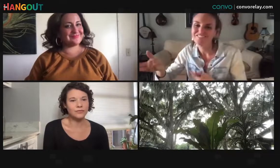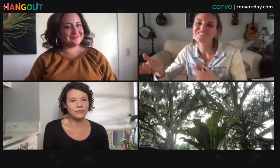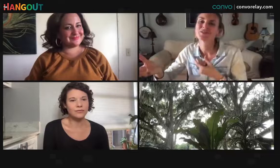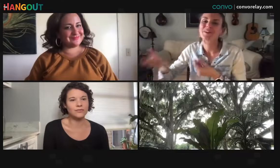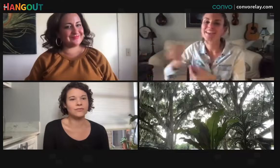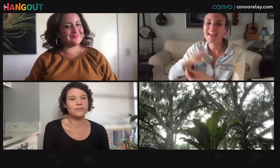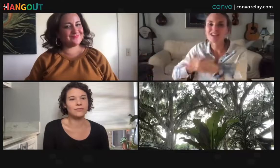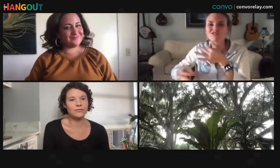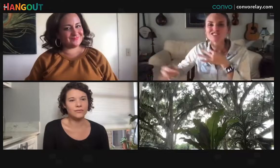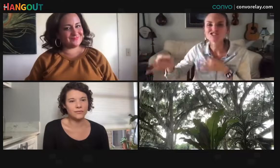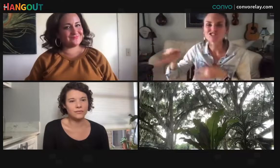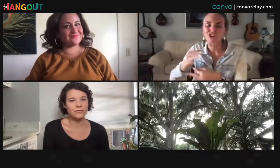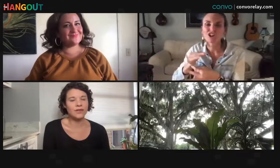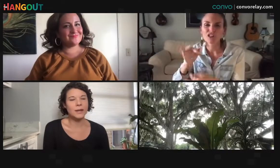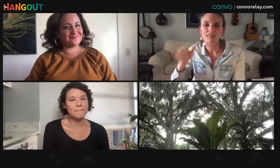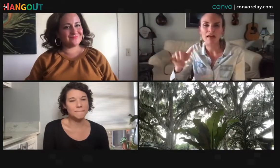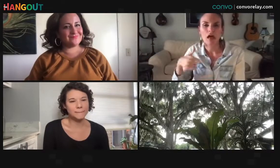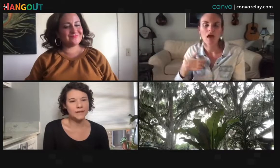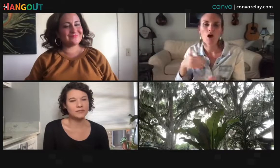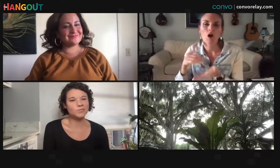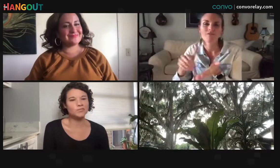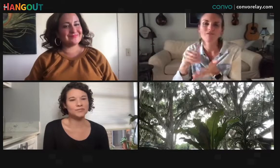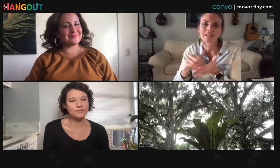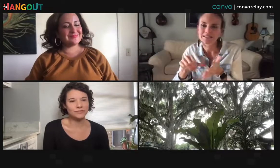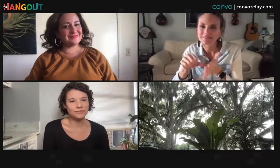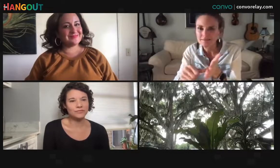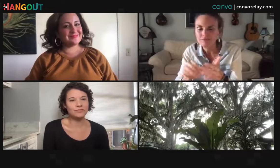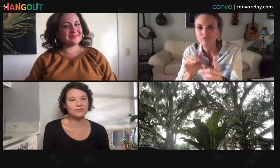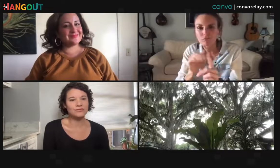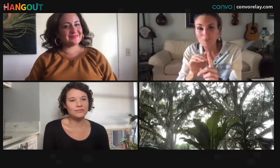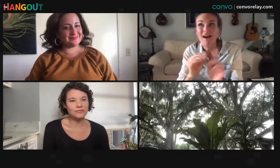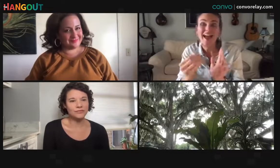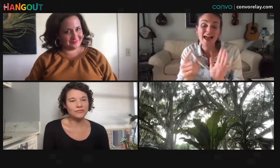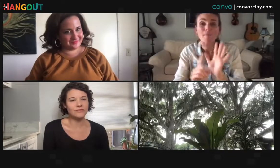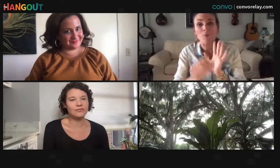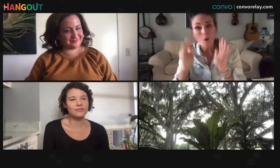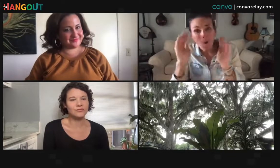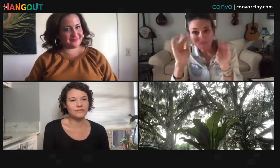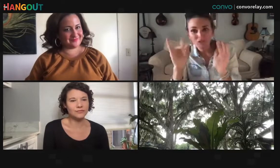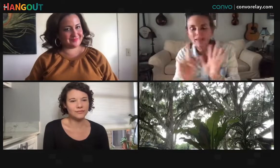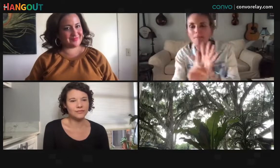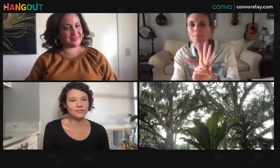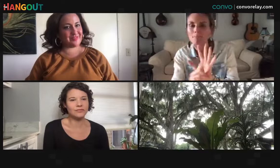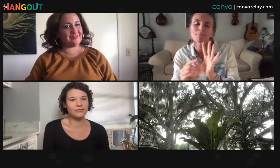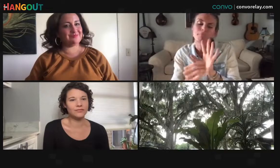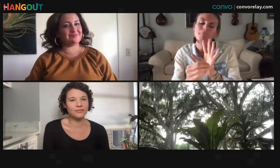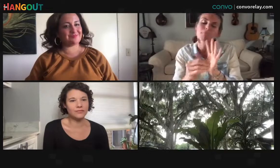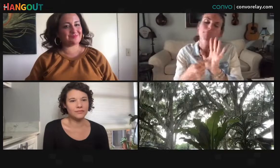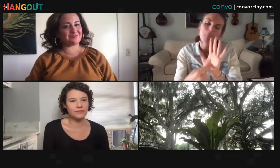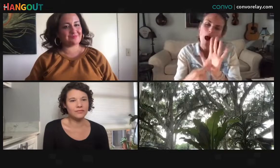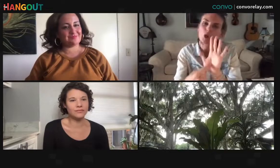whenever you give something you're gonna get that in return and i often stress to people and i